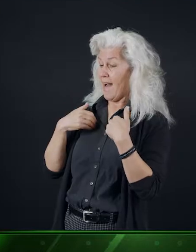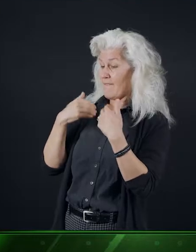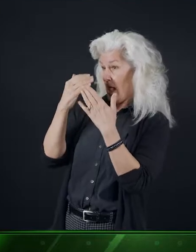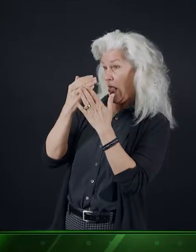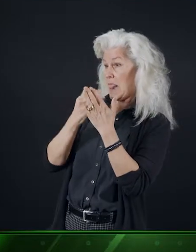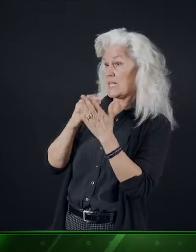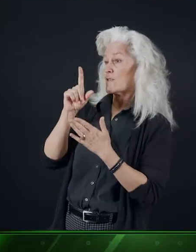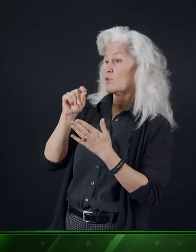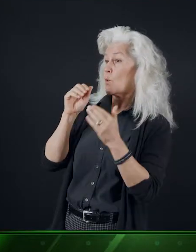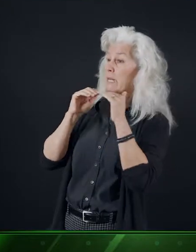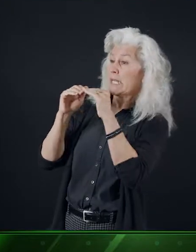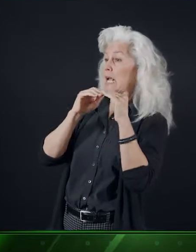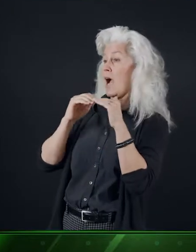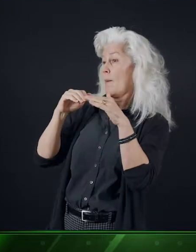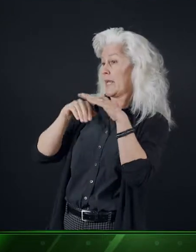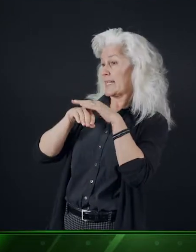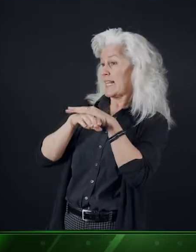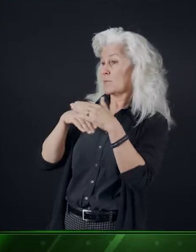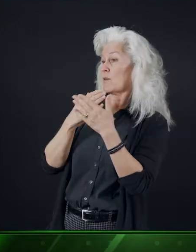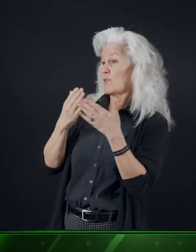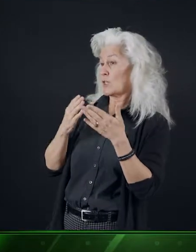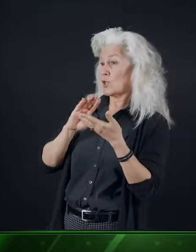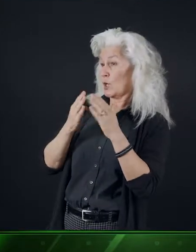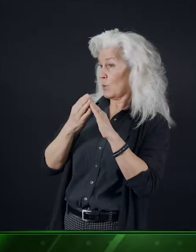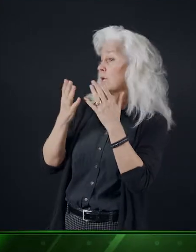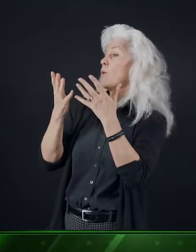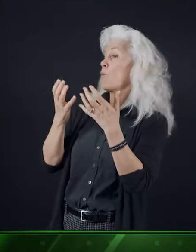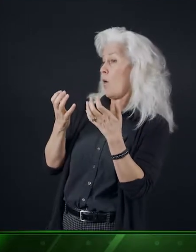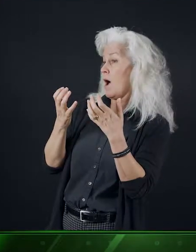based on extensive user research and discussion with our gaming and disability community,